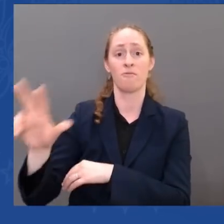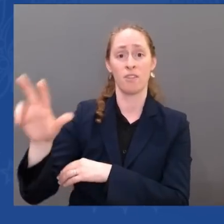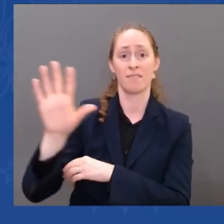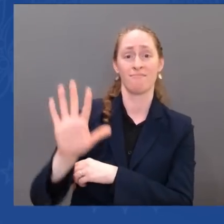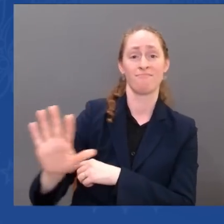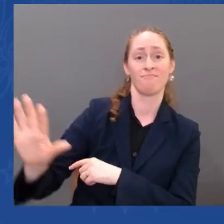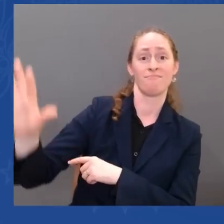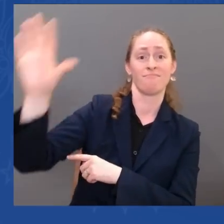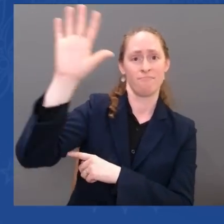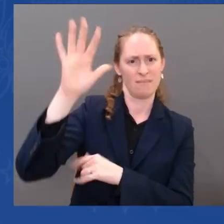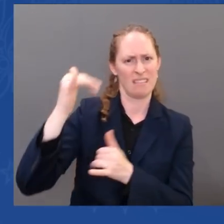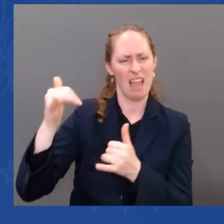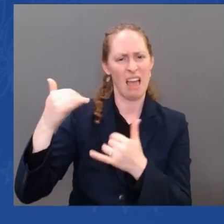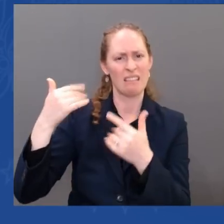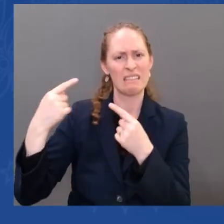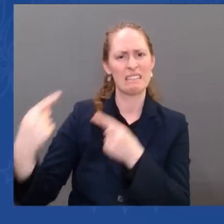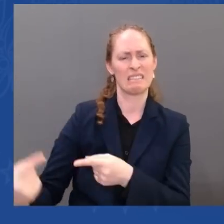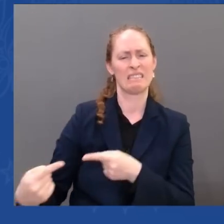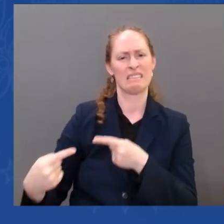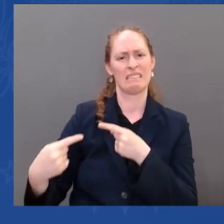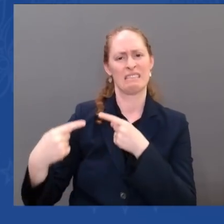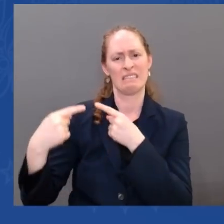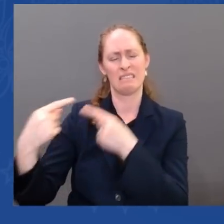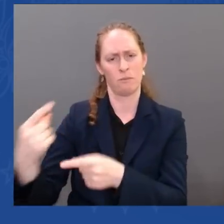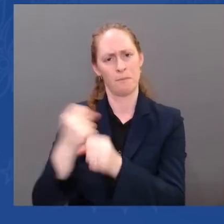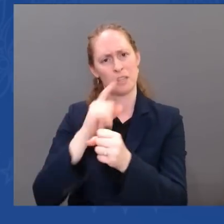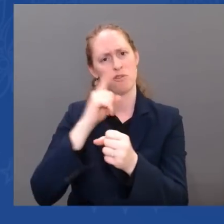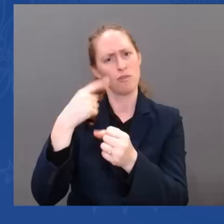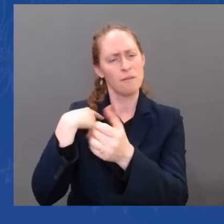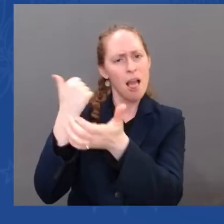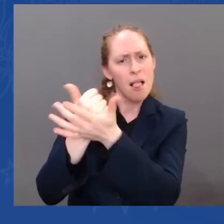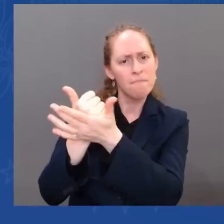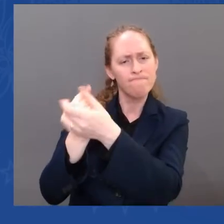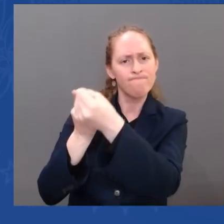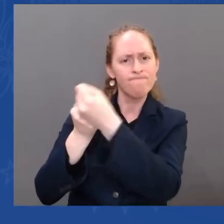Greece is a pillar for regional prosperity and security,